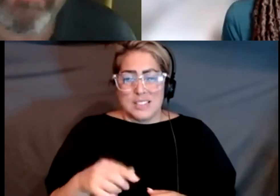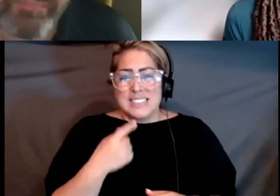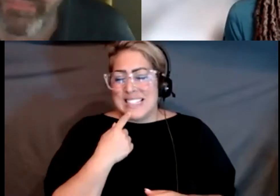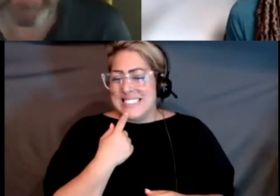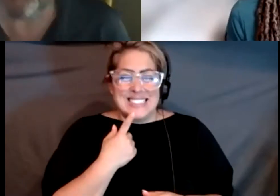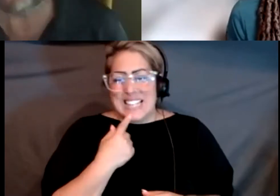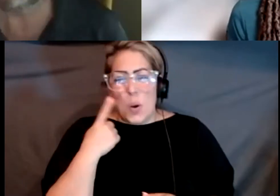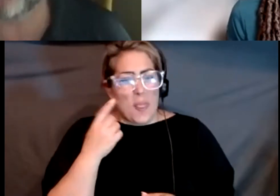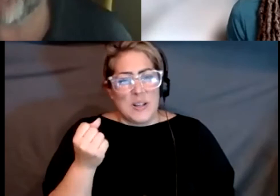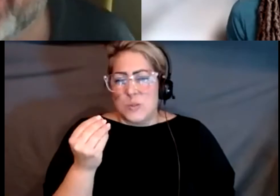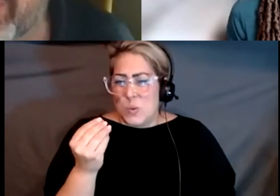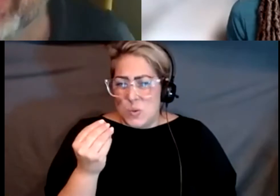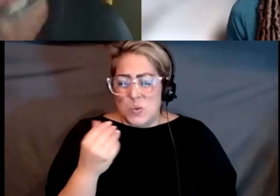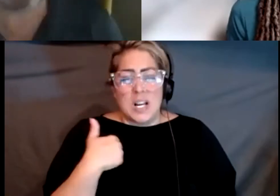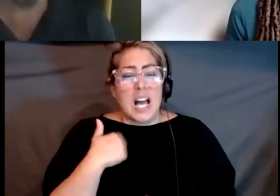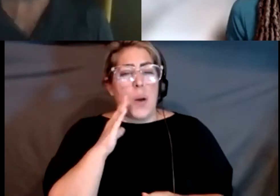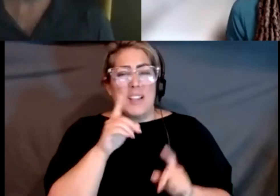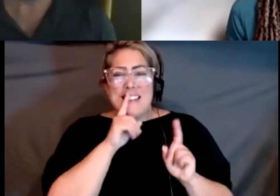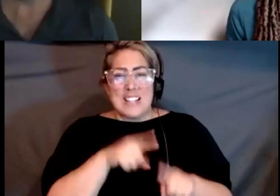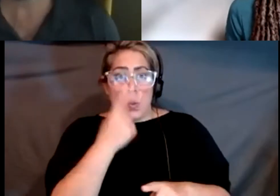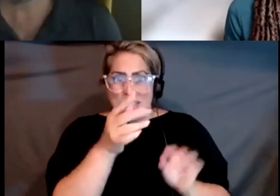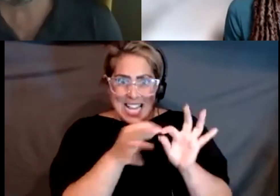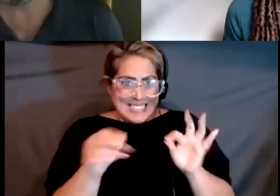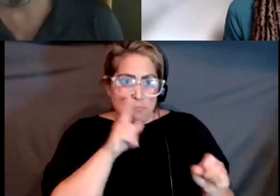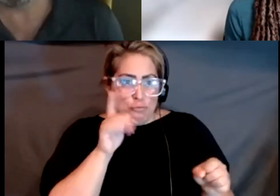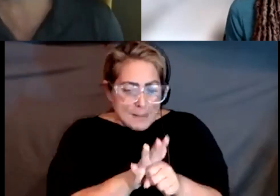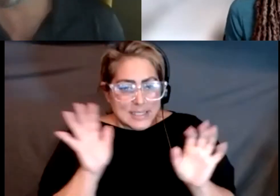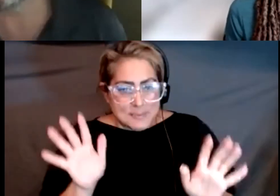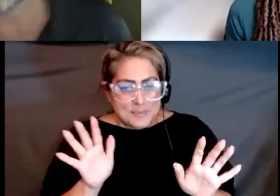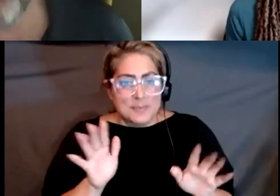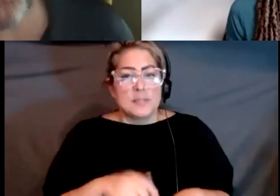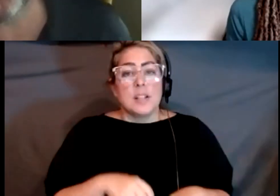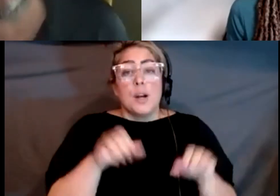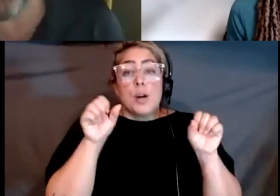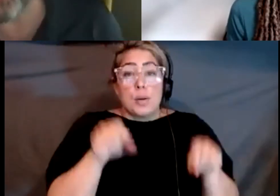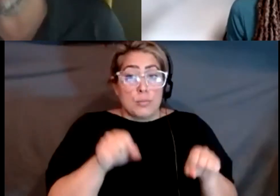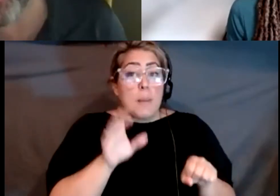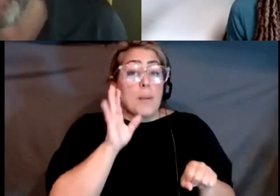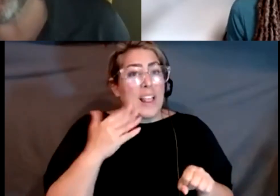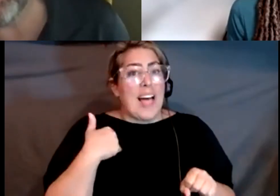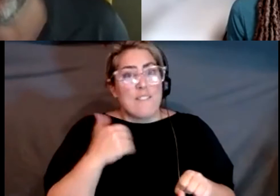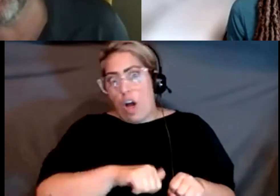answer with one sentence. I promise. Probably there will be other mandates coming in because we have to continue